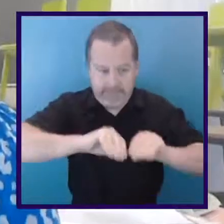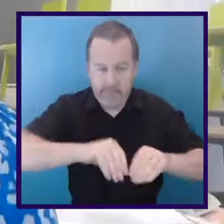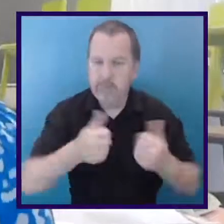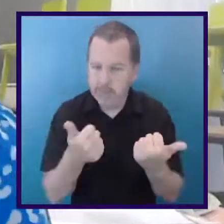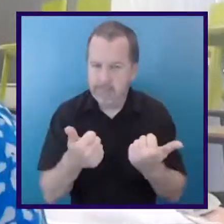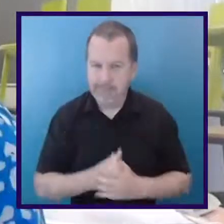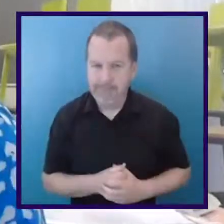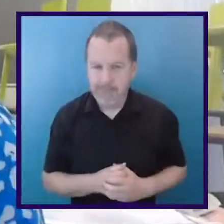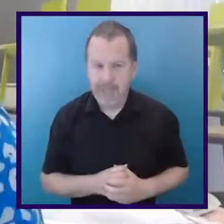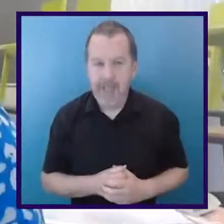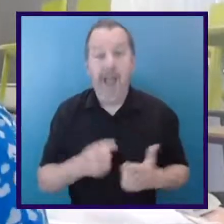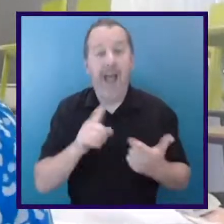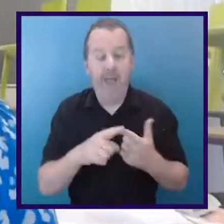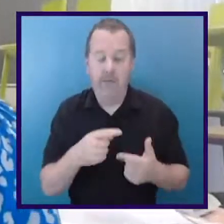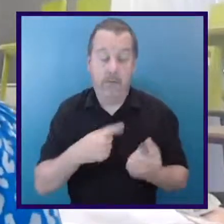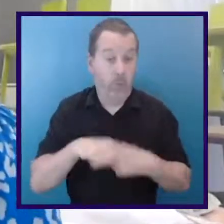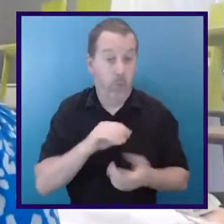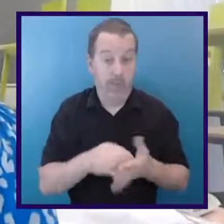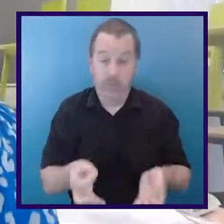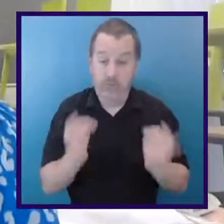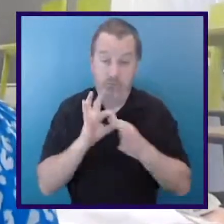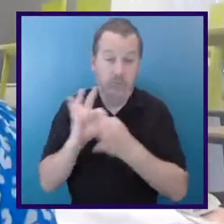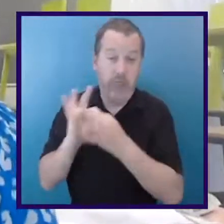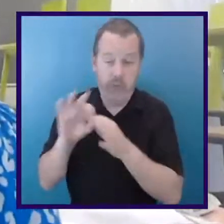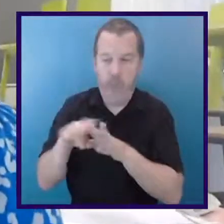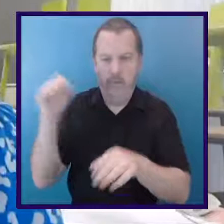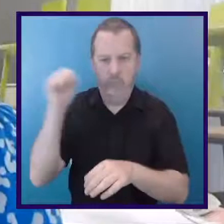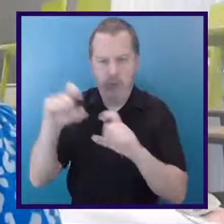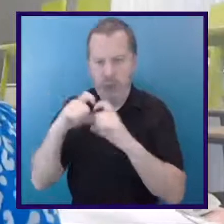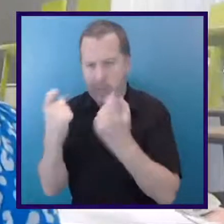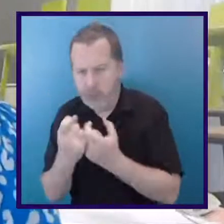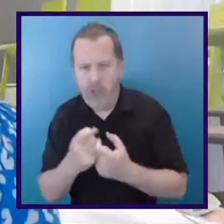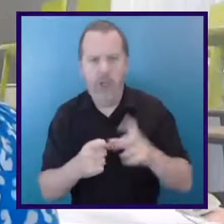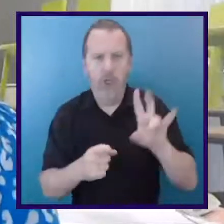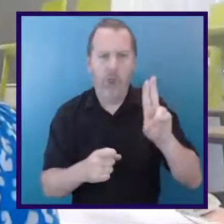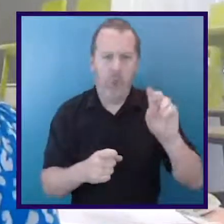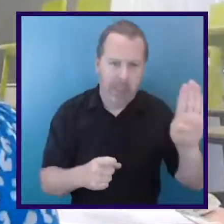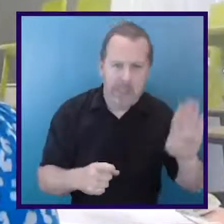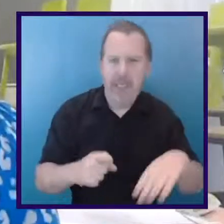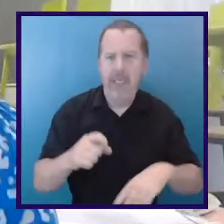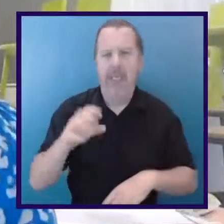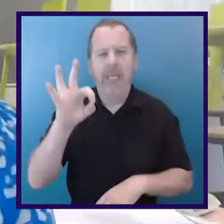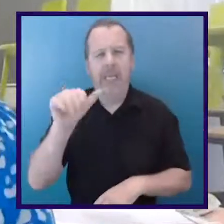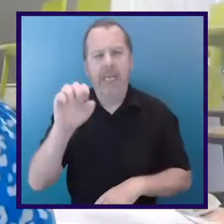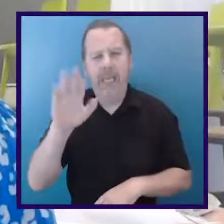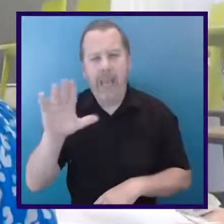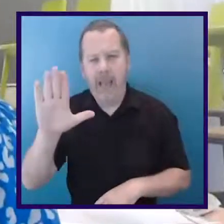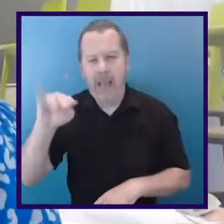And we have great relationships with the likes of British Council, Queens, NICILT, Gael Linn,